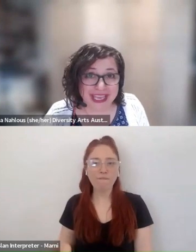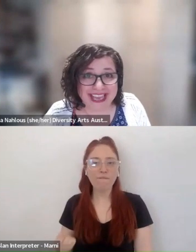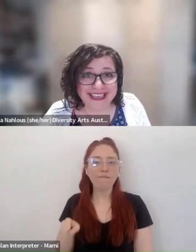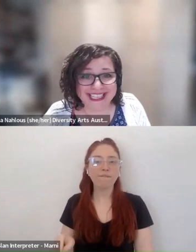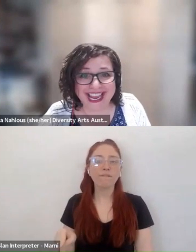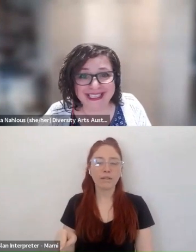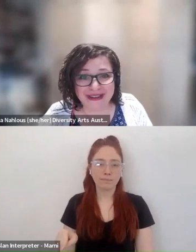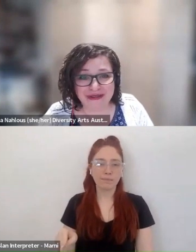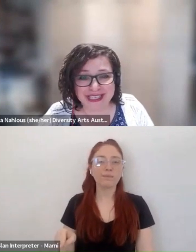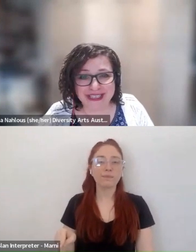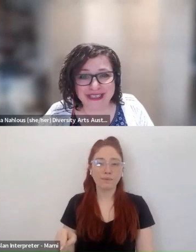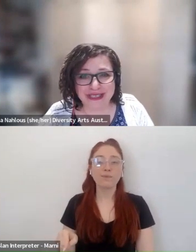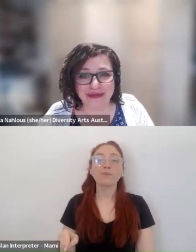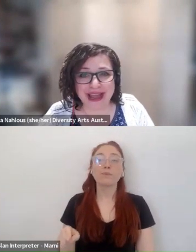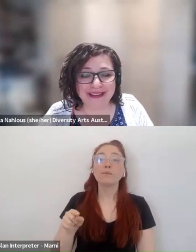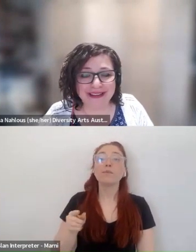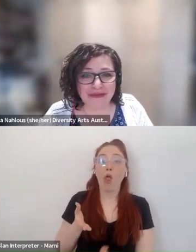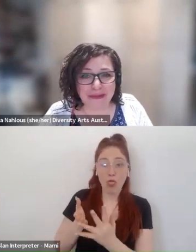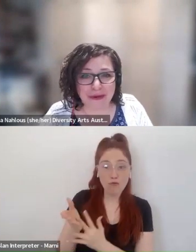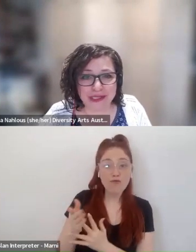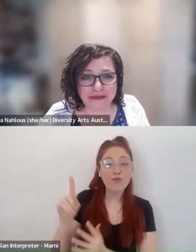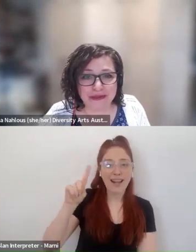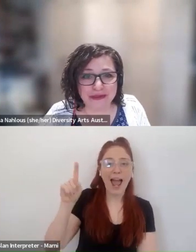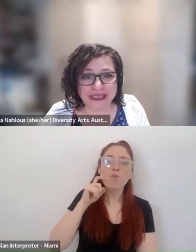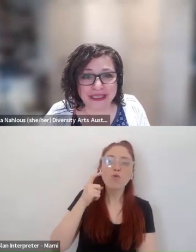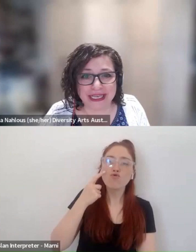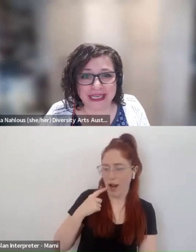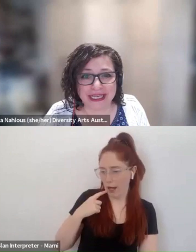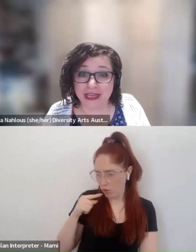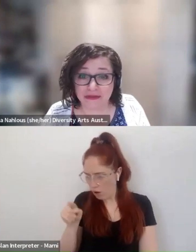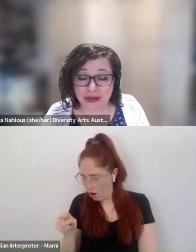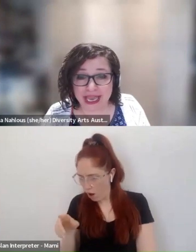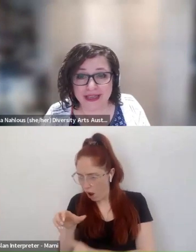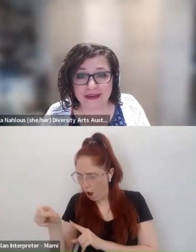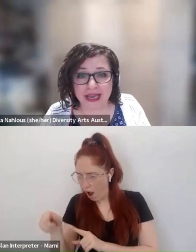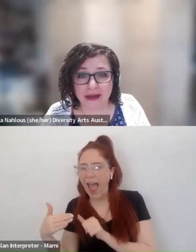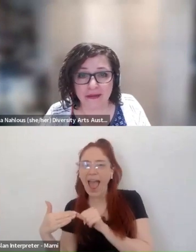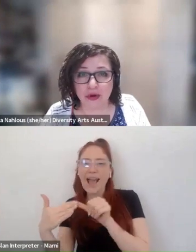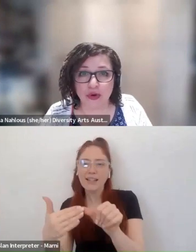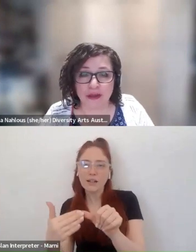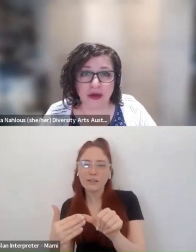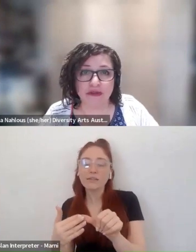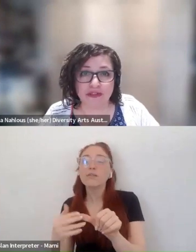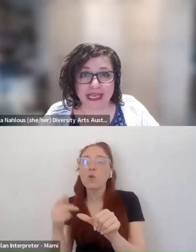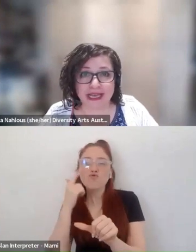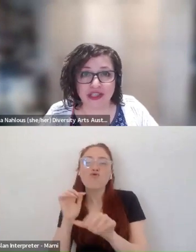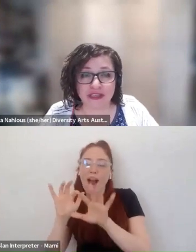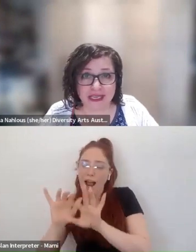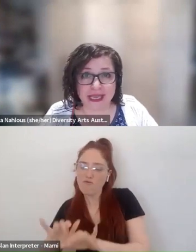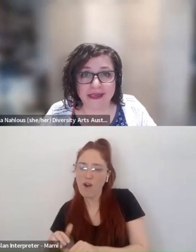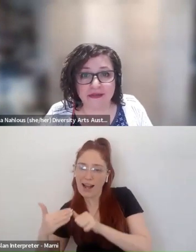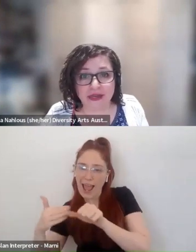can to answer your questions throughout and where possible in writing if we can, or at the conversation at the end, if we